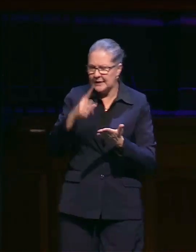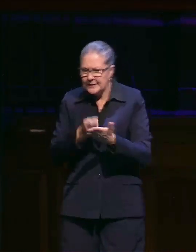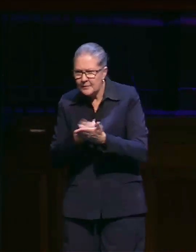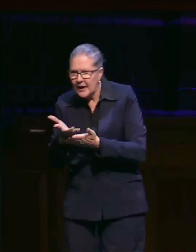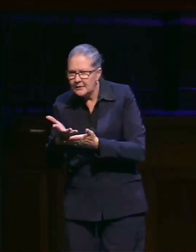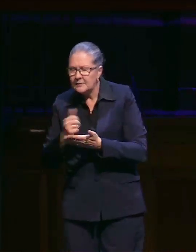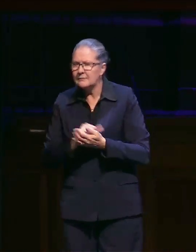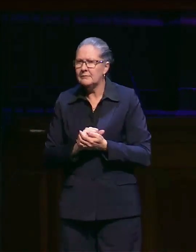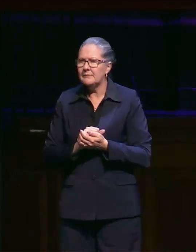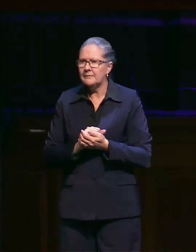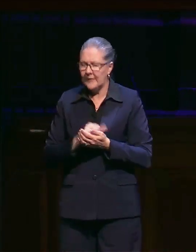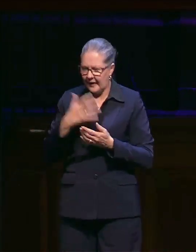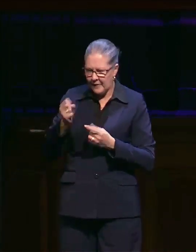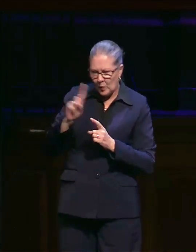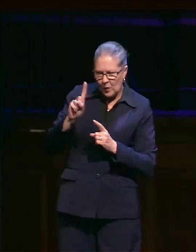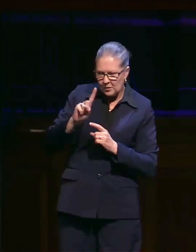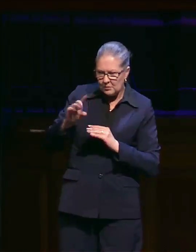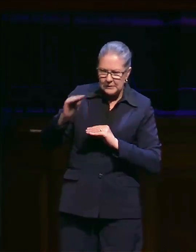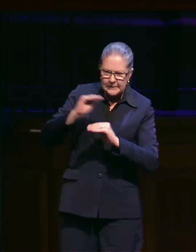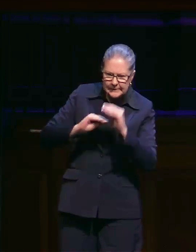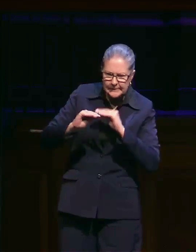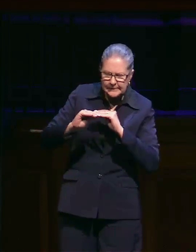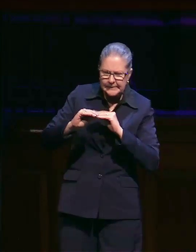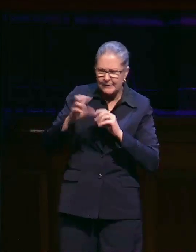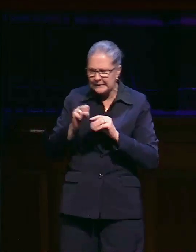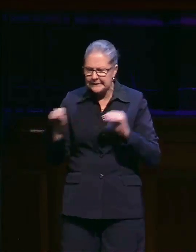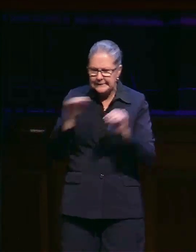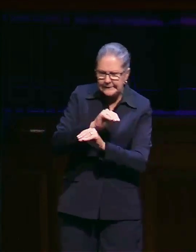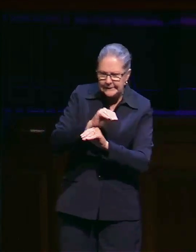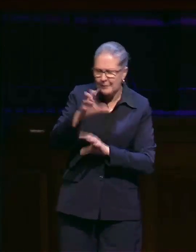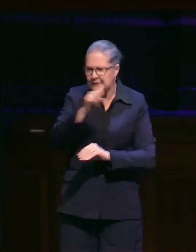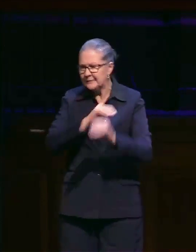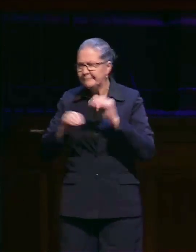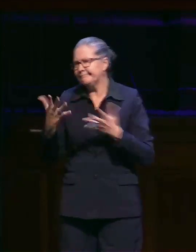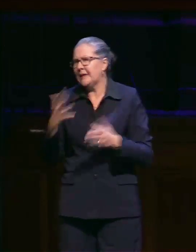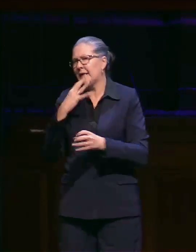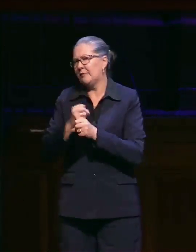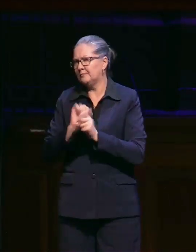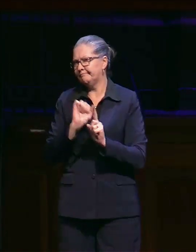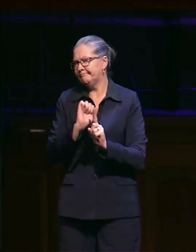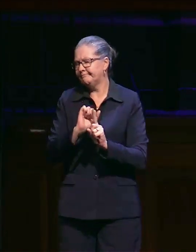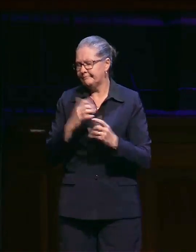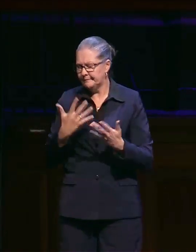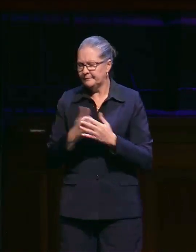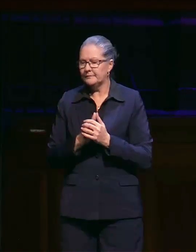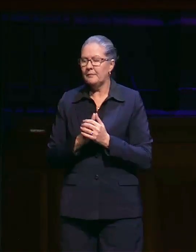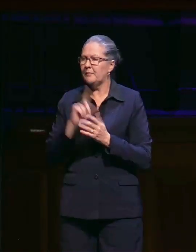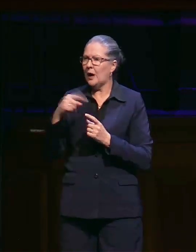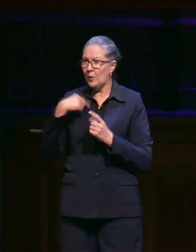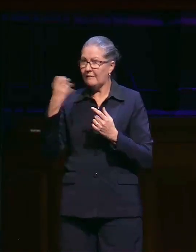the inevitable trade-offs that come with the privilege of being in government now this is not a concept that we came up with ourselves for some time now the